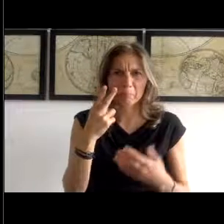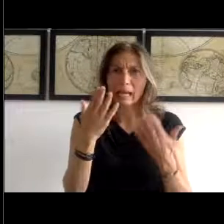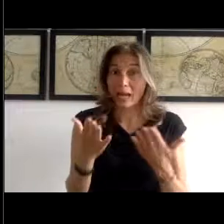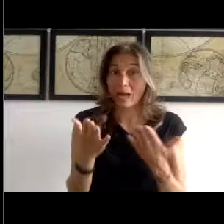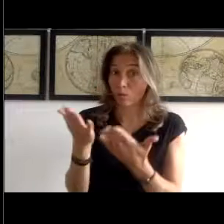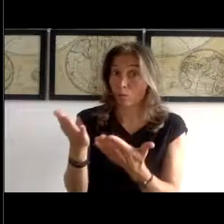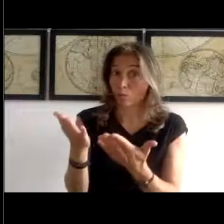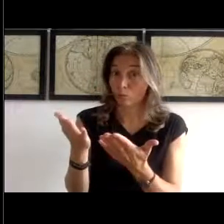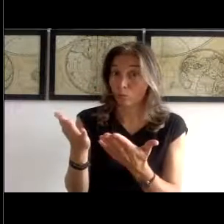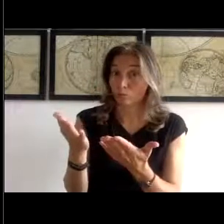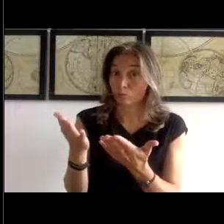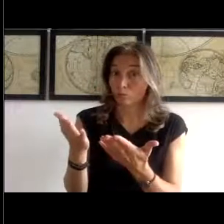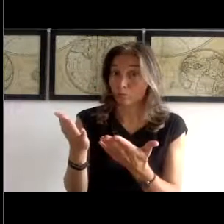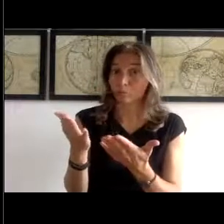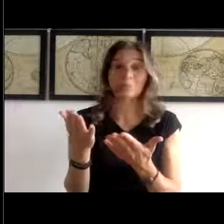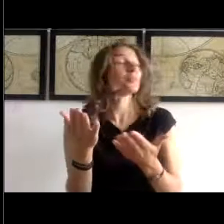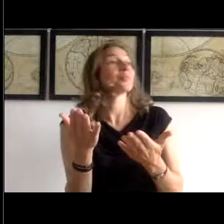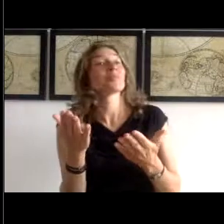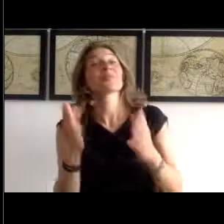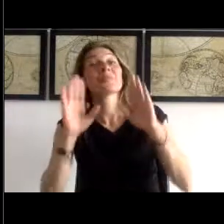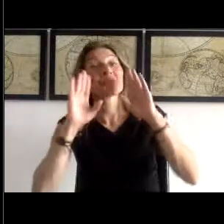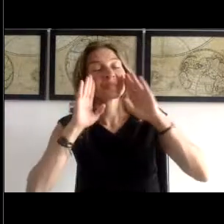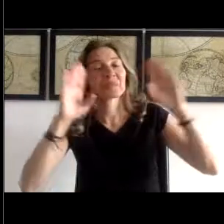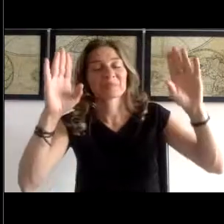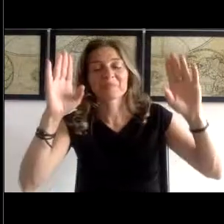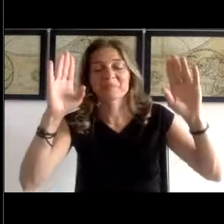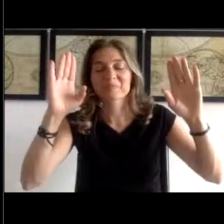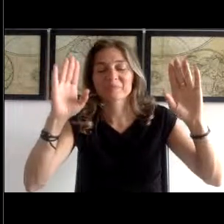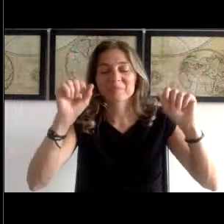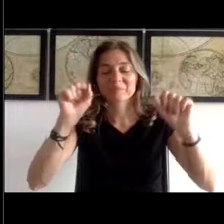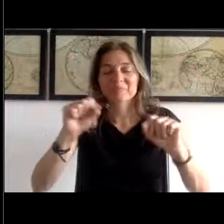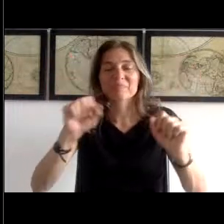"The exchange period really had a moving impact on me as a person.